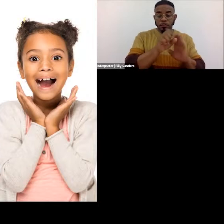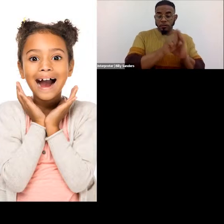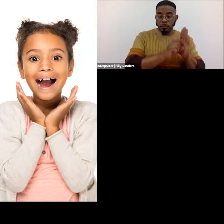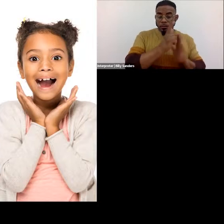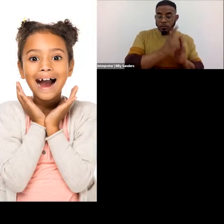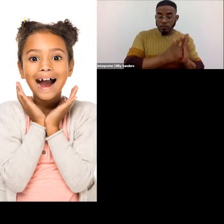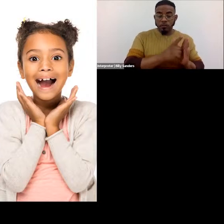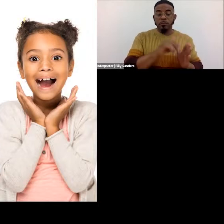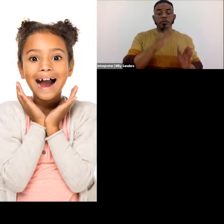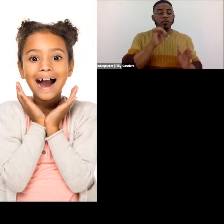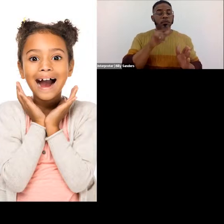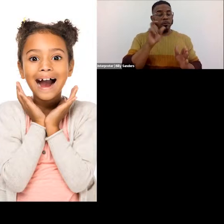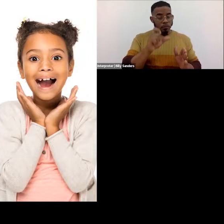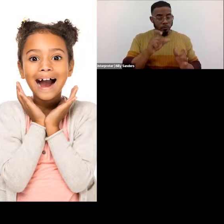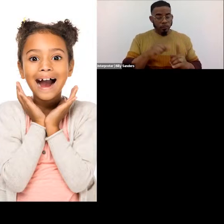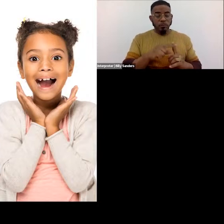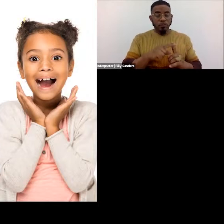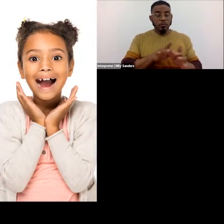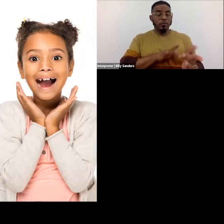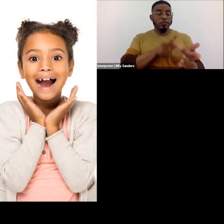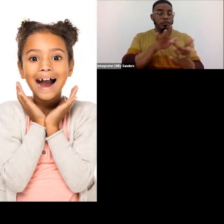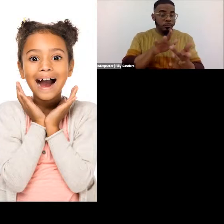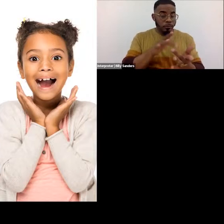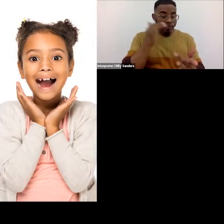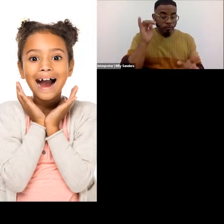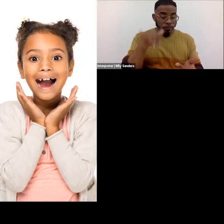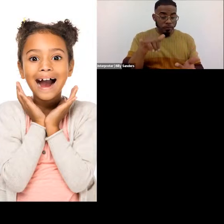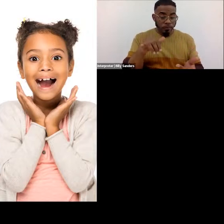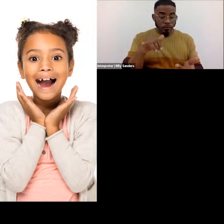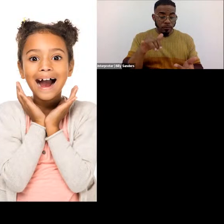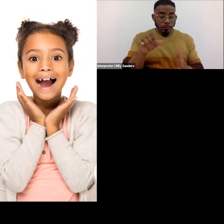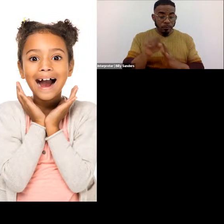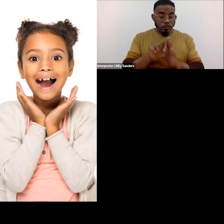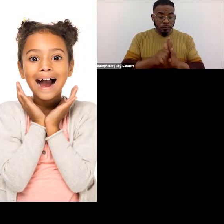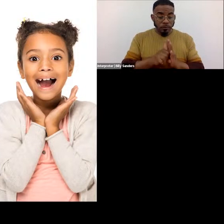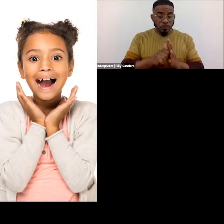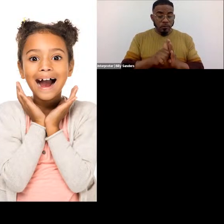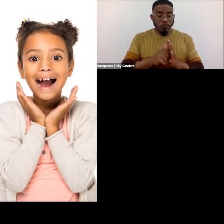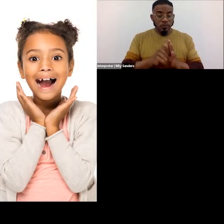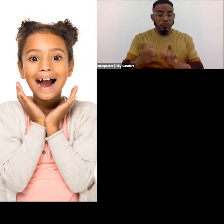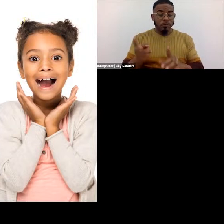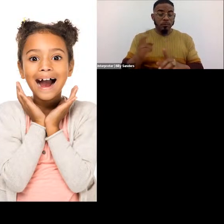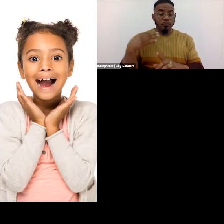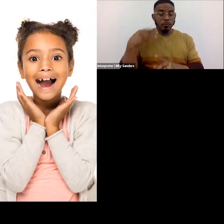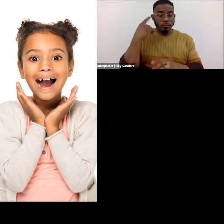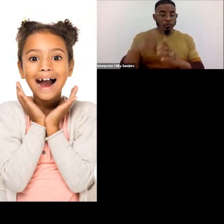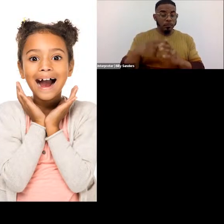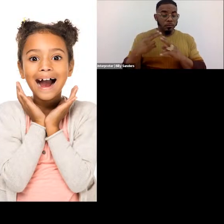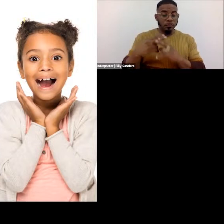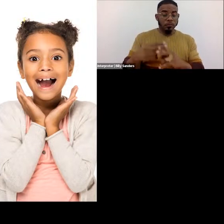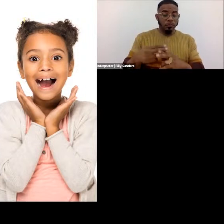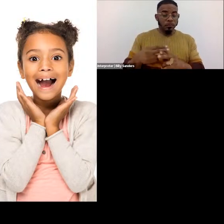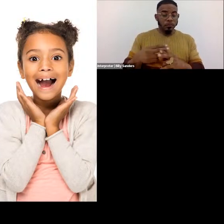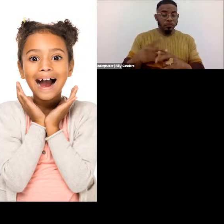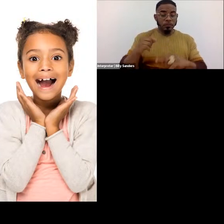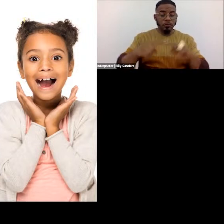they will need to reach out to that state and apply for what is called a variance.